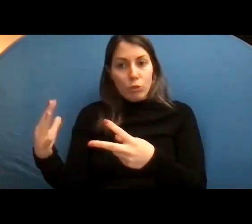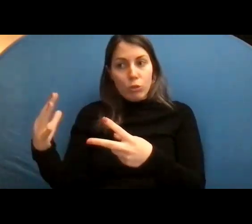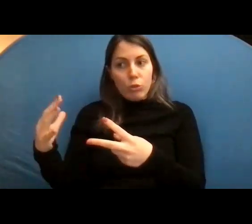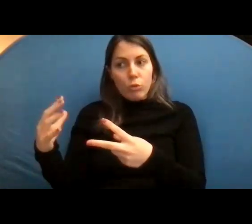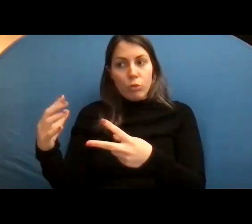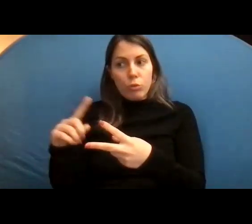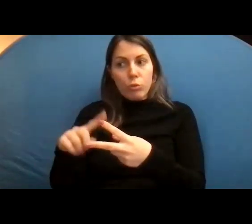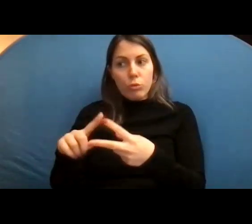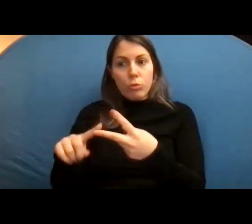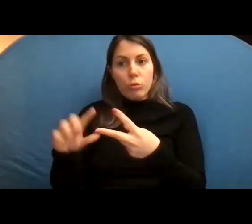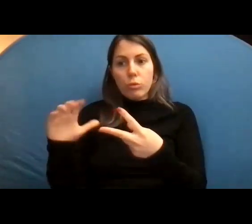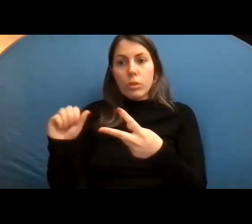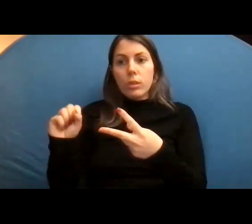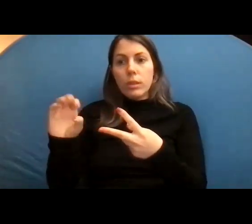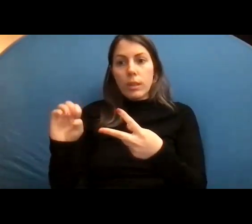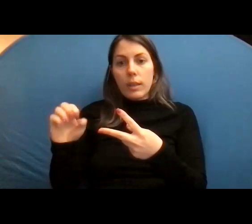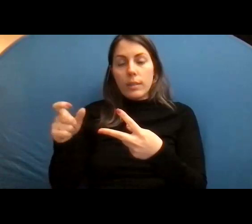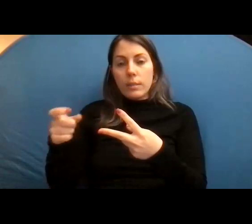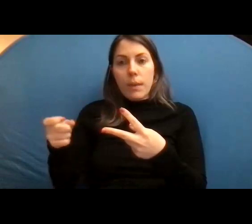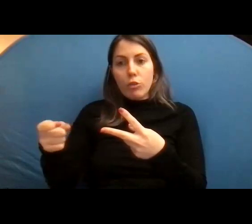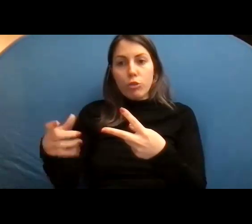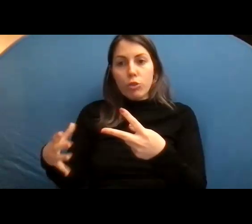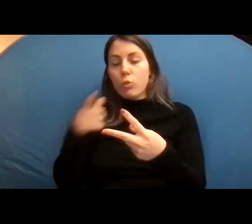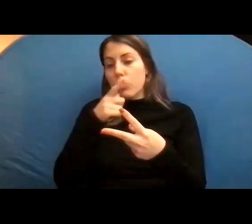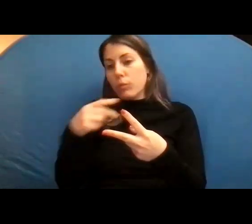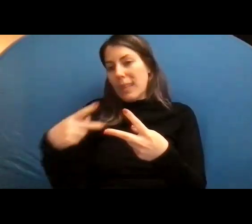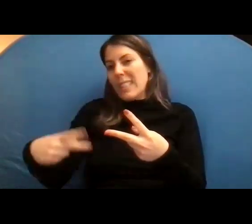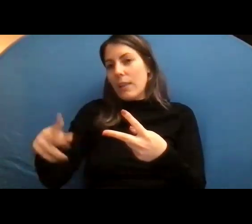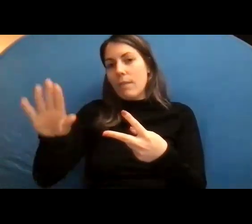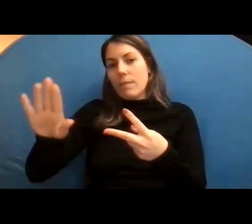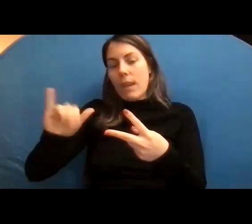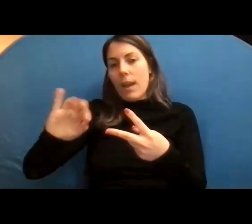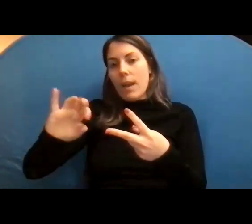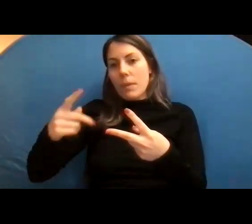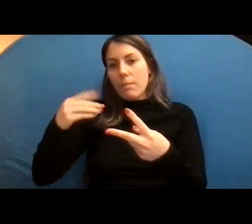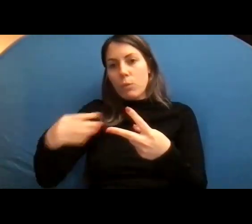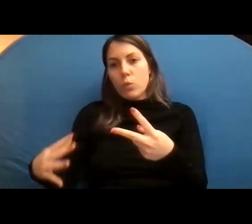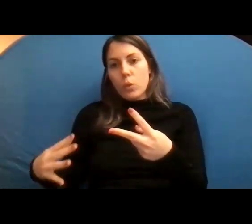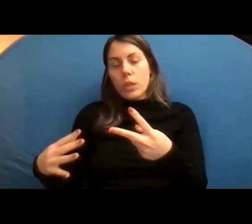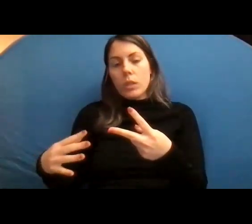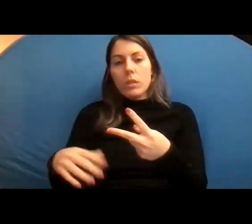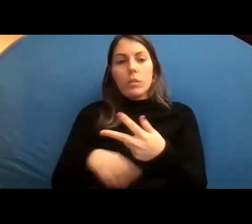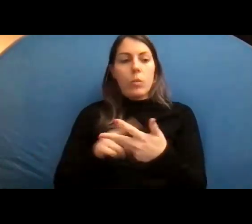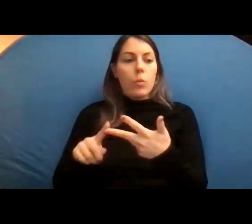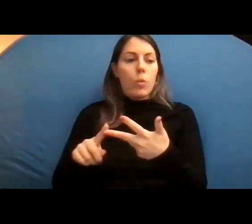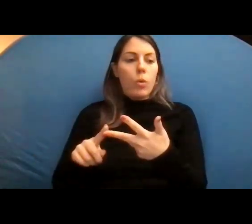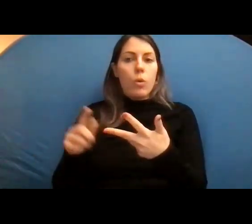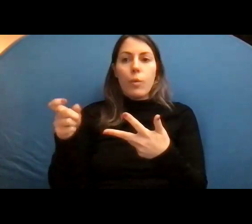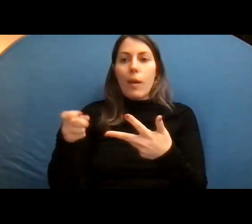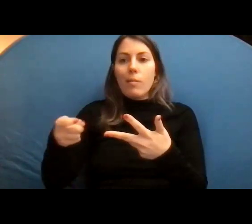either the teacher or case manager who is responsible for